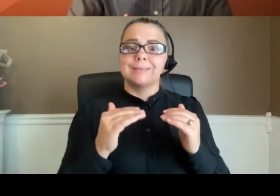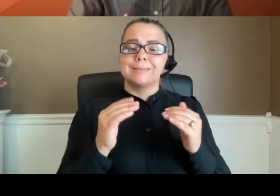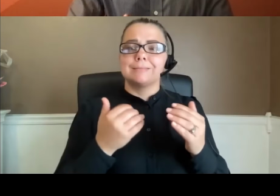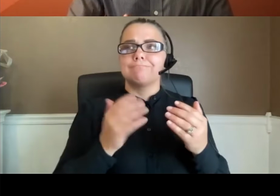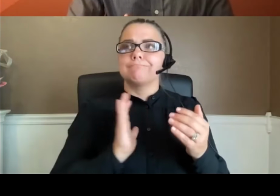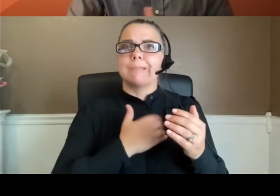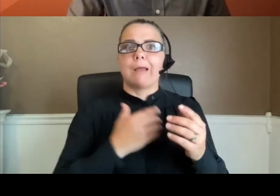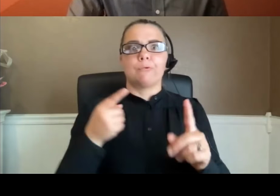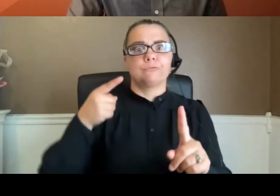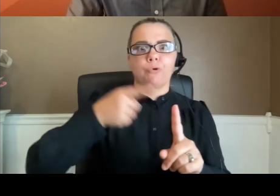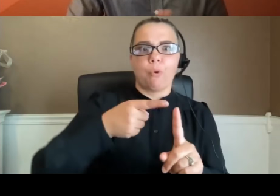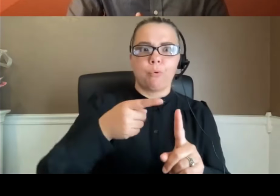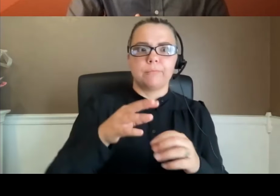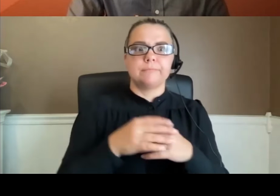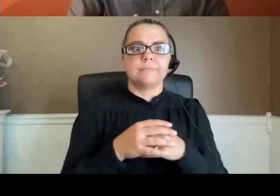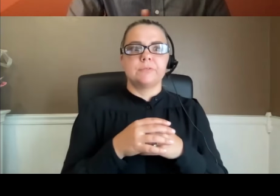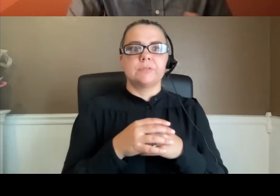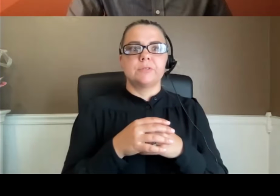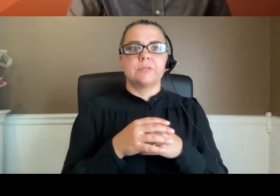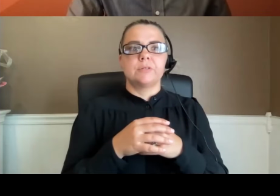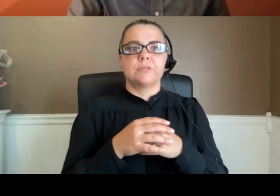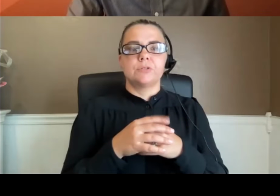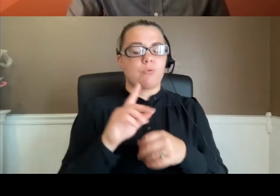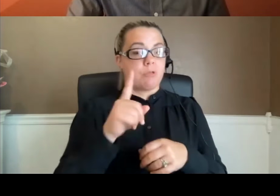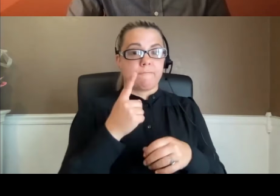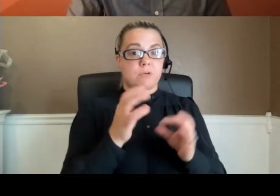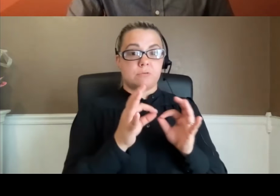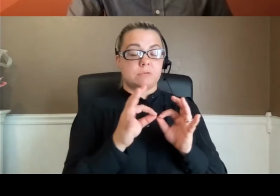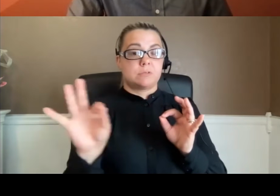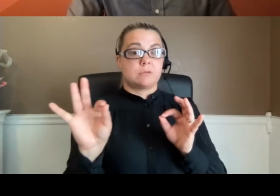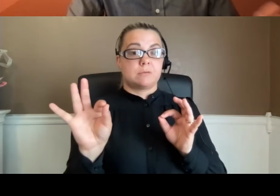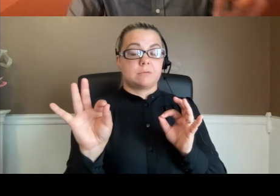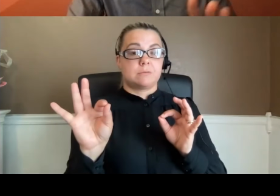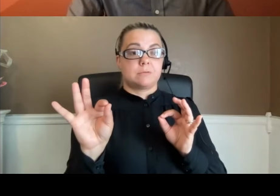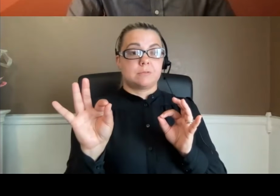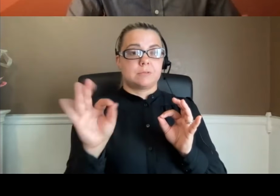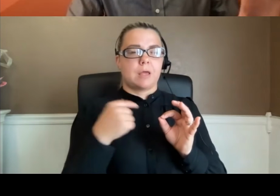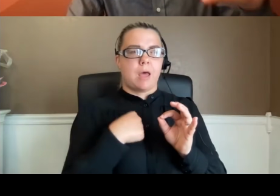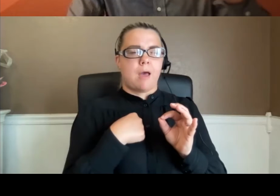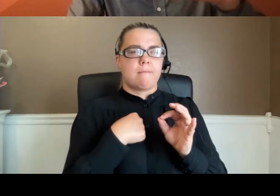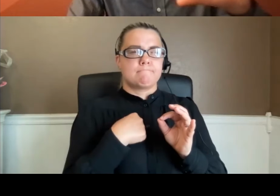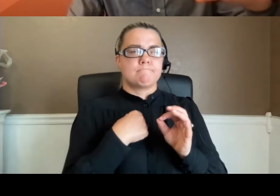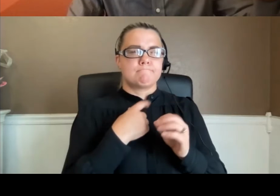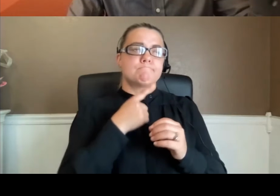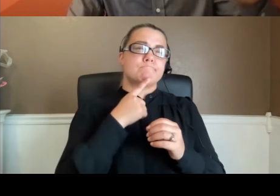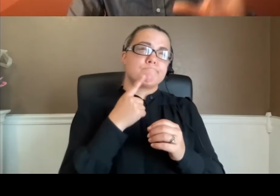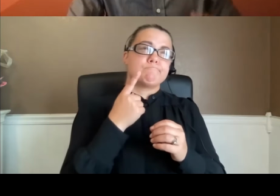right? So already within this first sentence, I'm fairly decently grounded on what I'm supposed